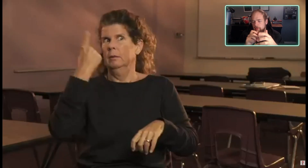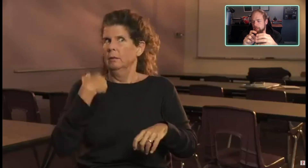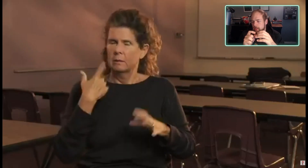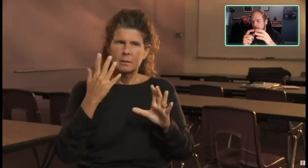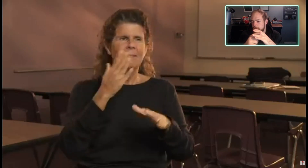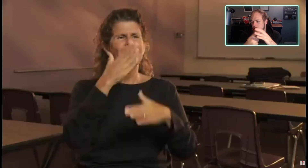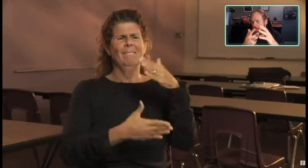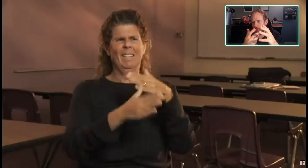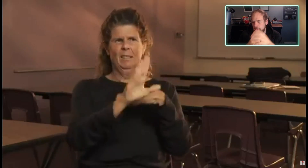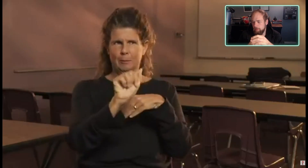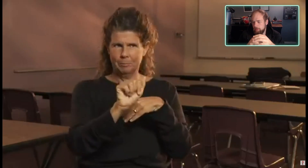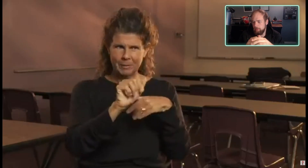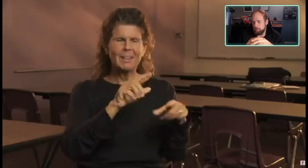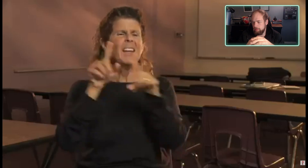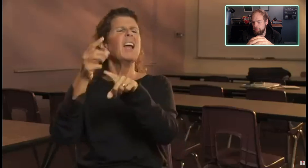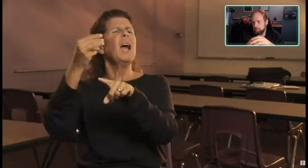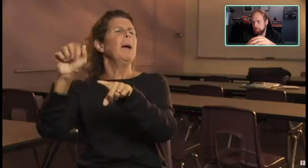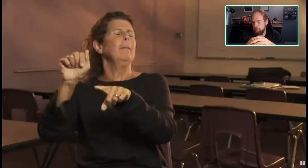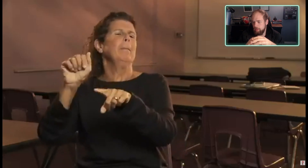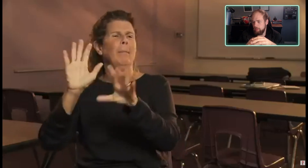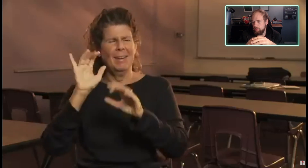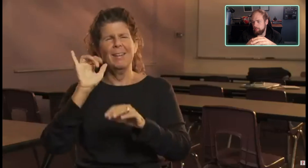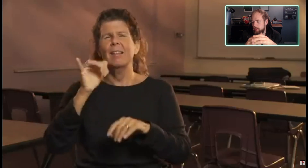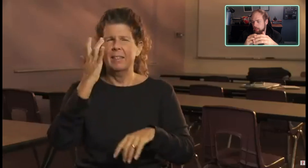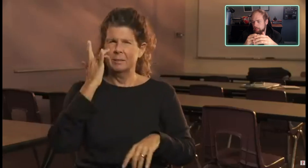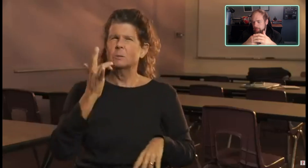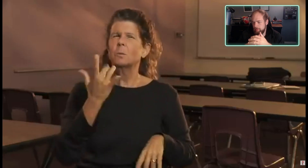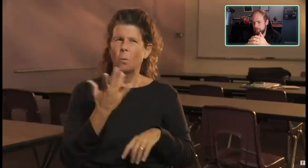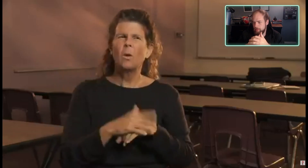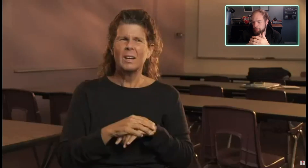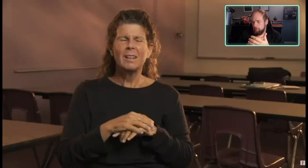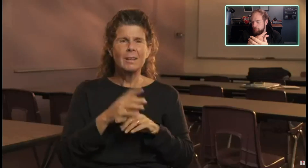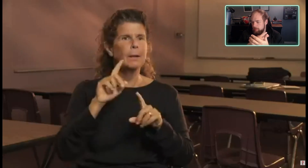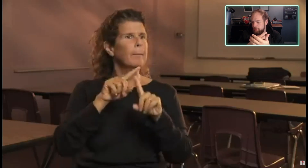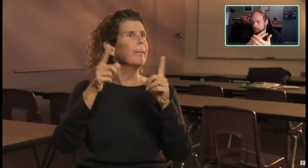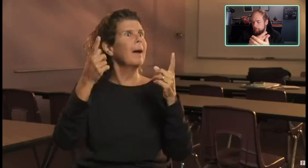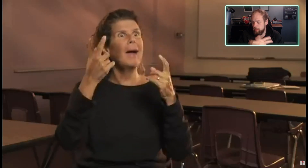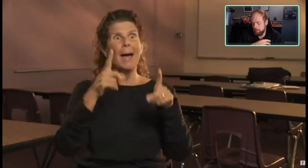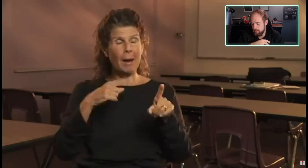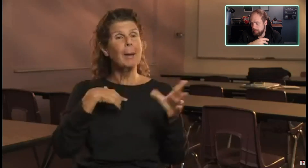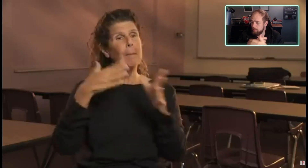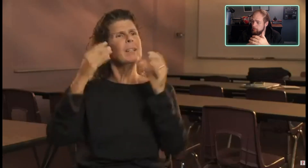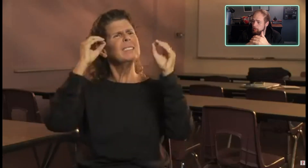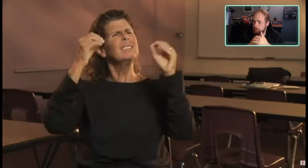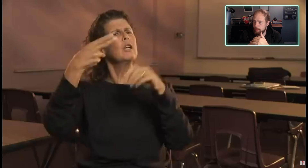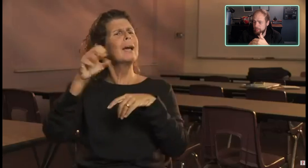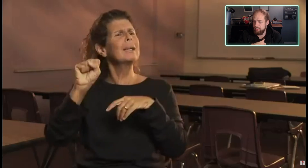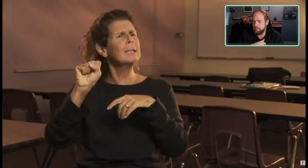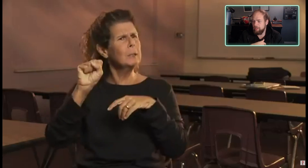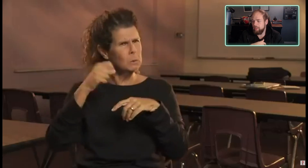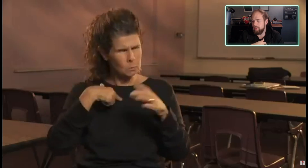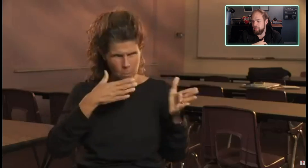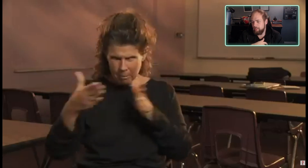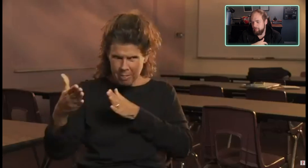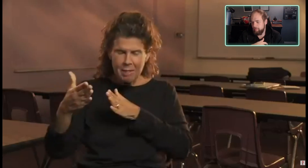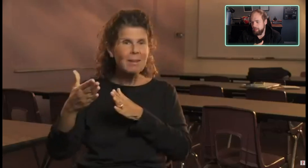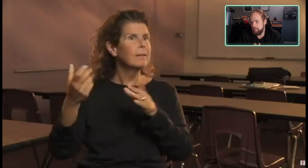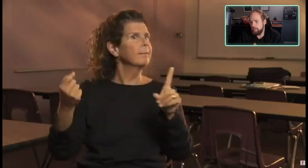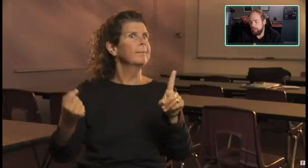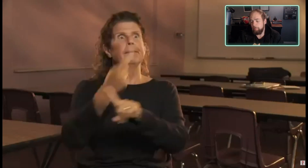have to start over I was yeah something about getting a masters instead of a bachelor's I